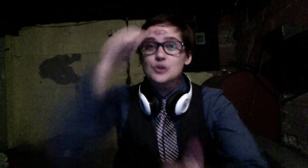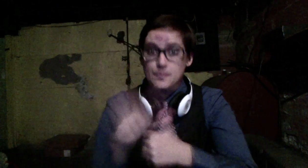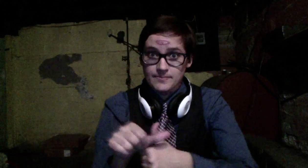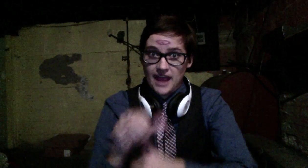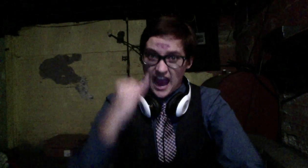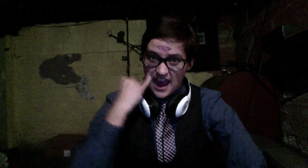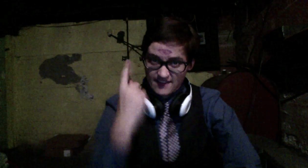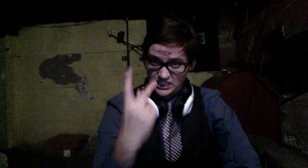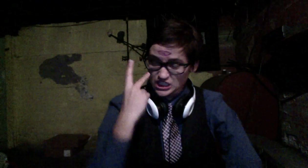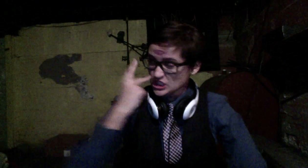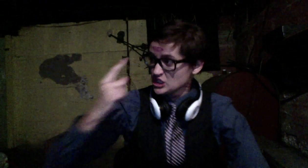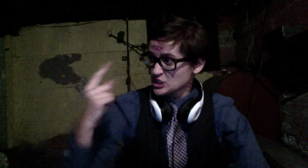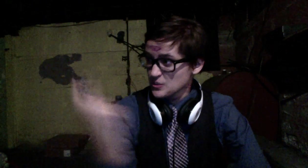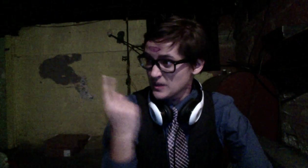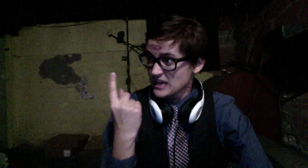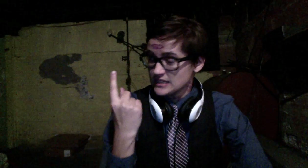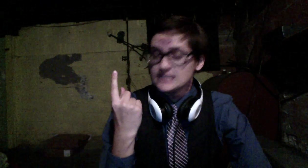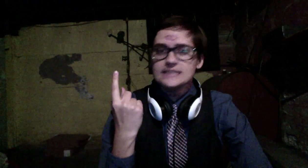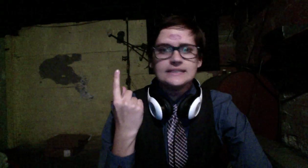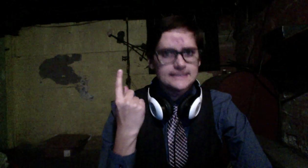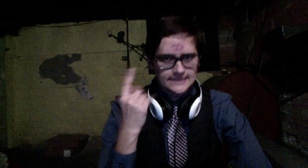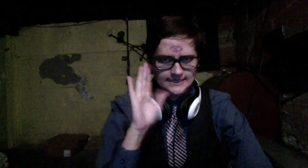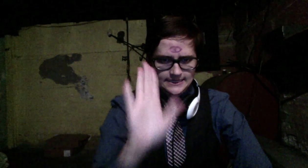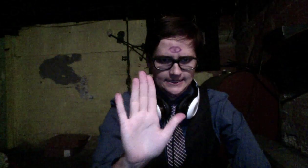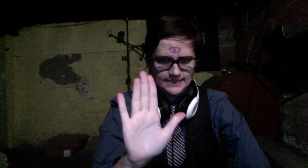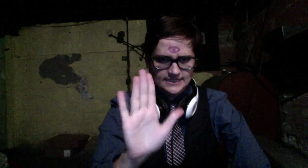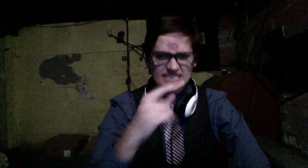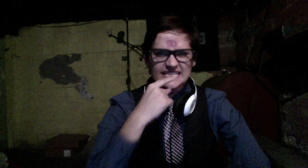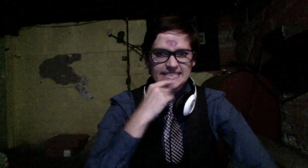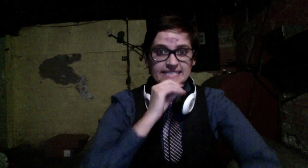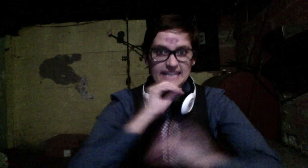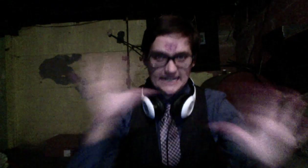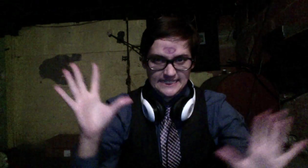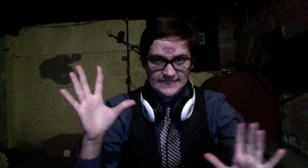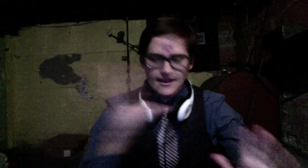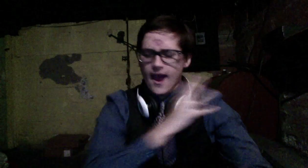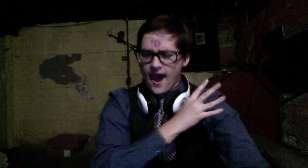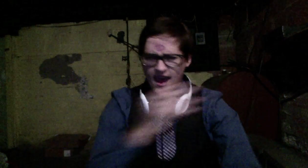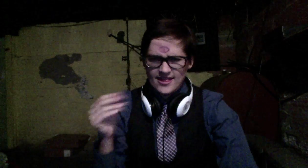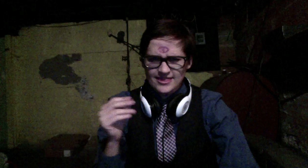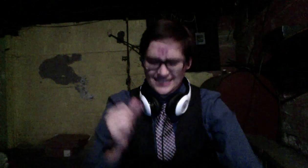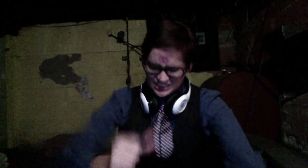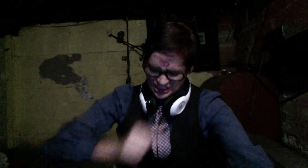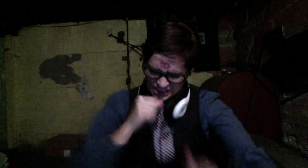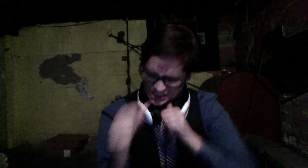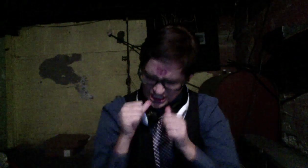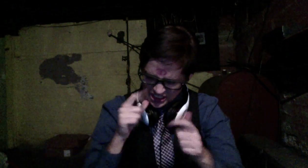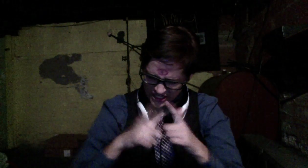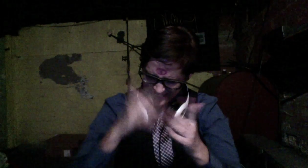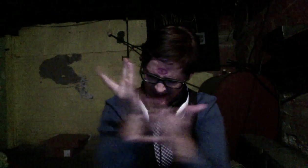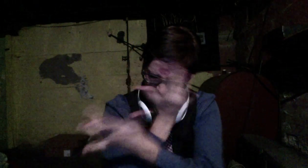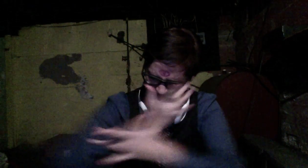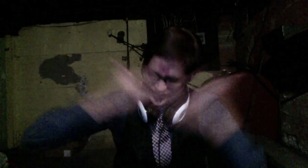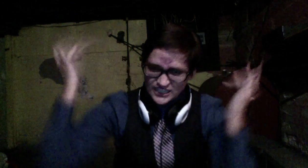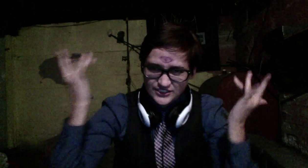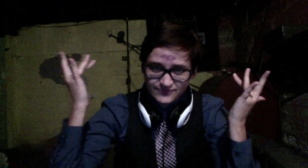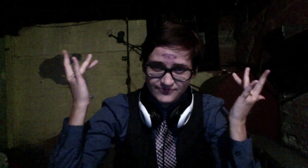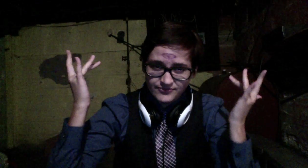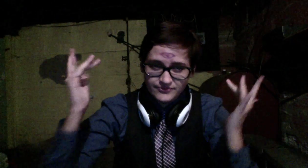REMEMBER IF YOU SEE SOMETHING WELL SAY NOTHING AND DRINK TO FORGET